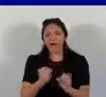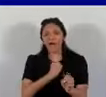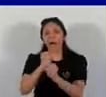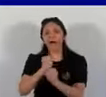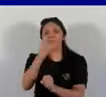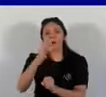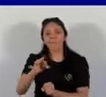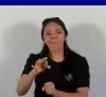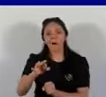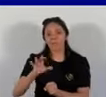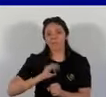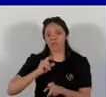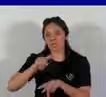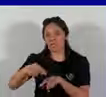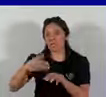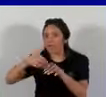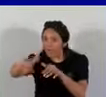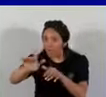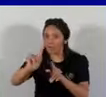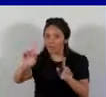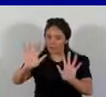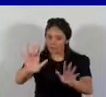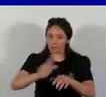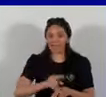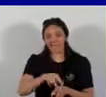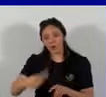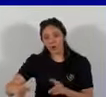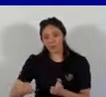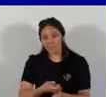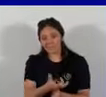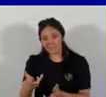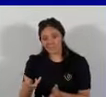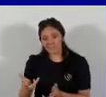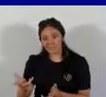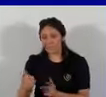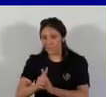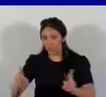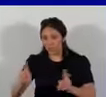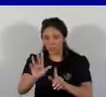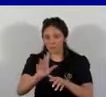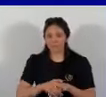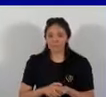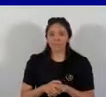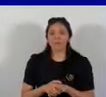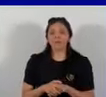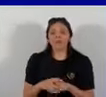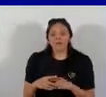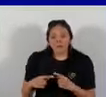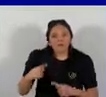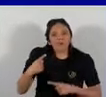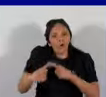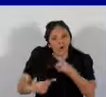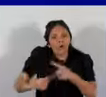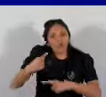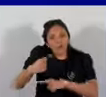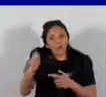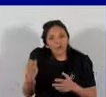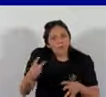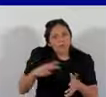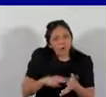Of the lower taxes until March next year, not the rest So basically we continue lowering taxes